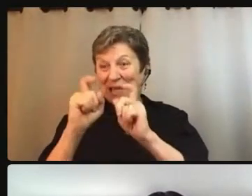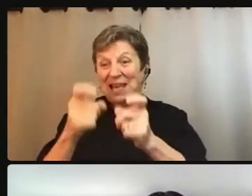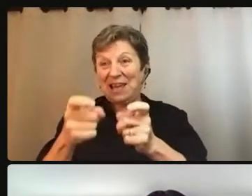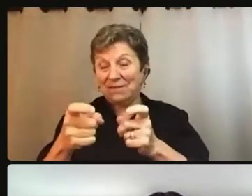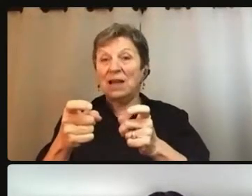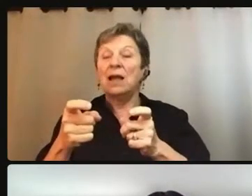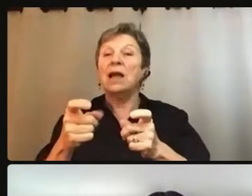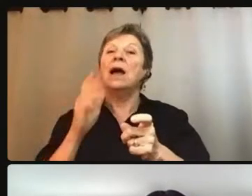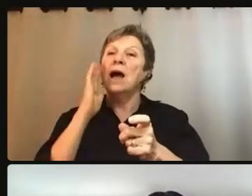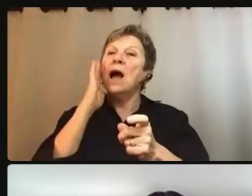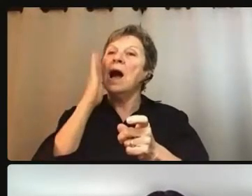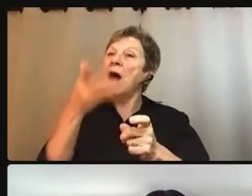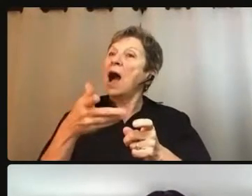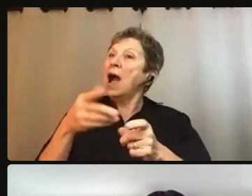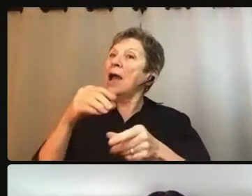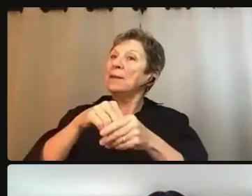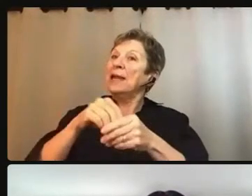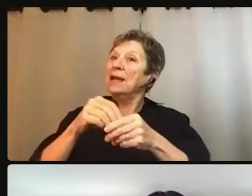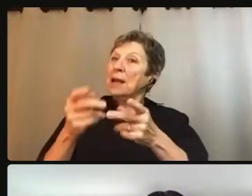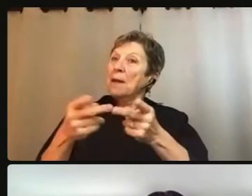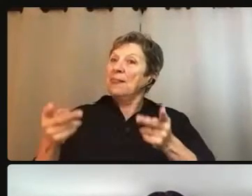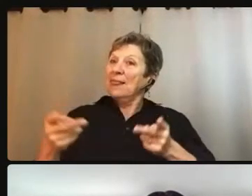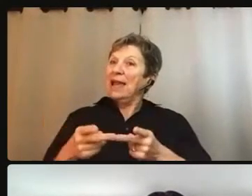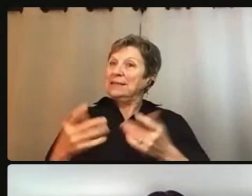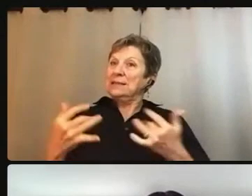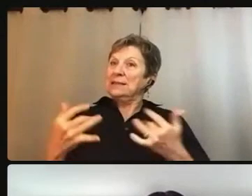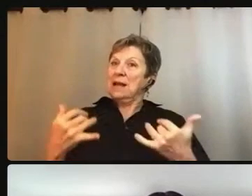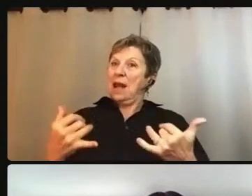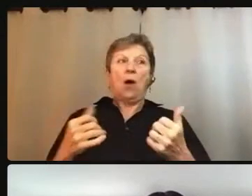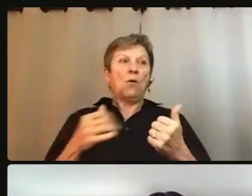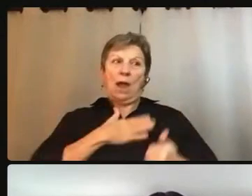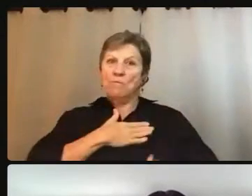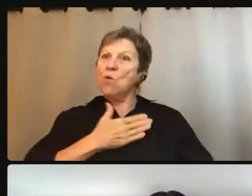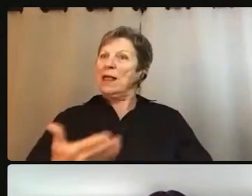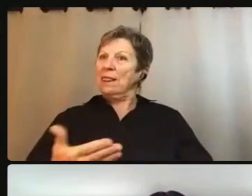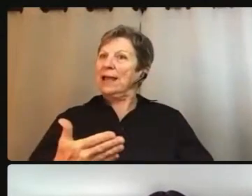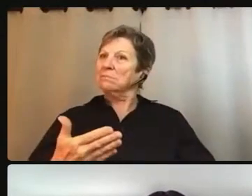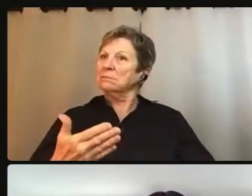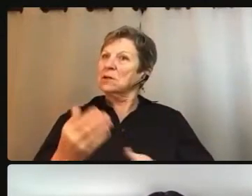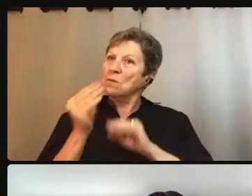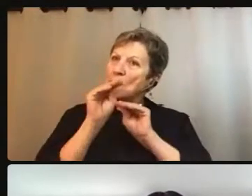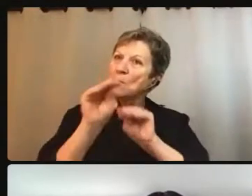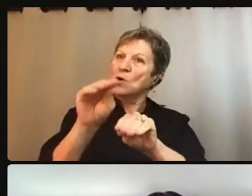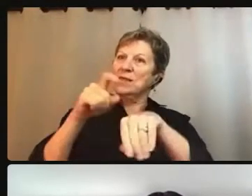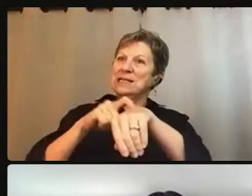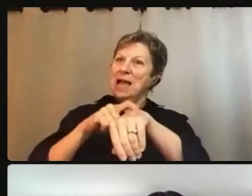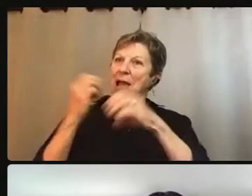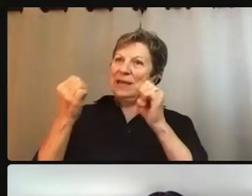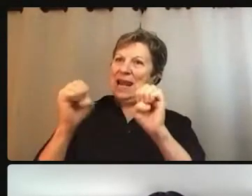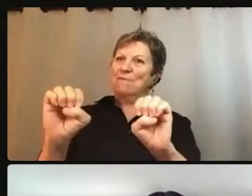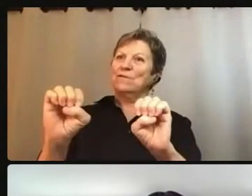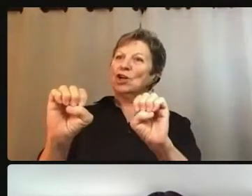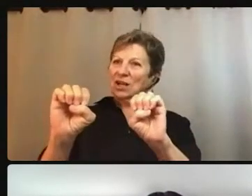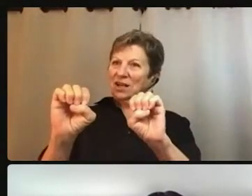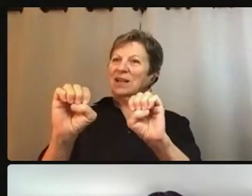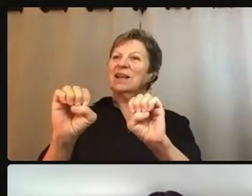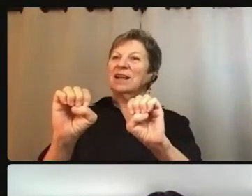A LOT OF PEOPLE HAVE THE LUXURY